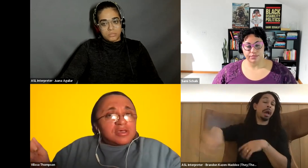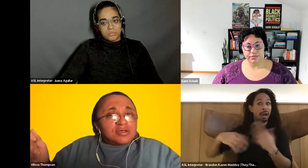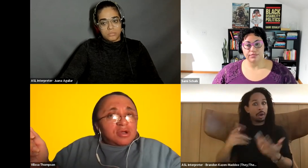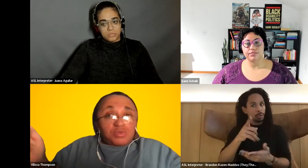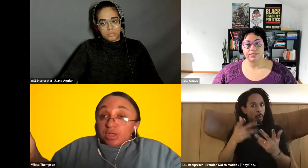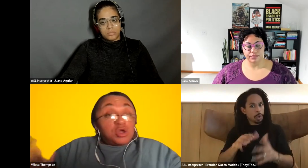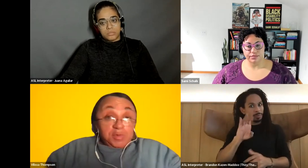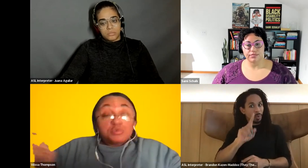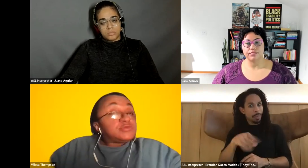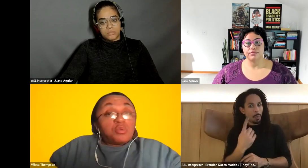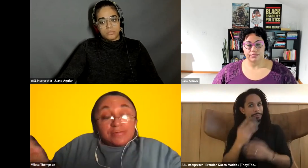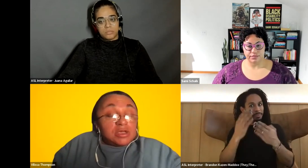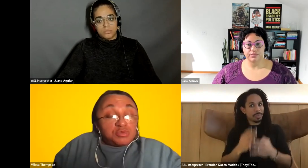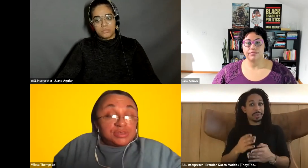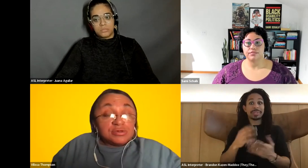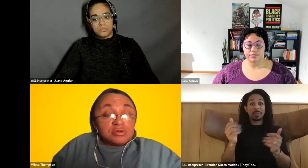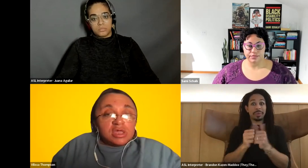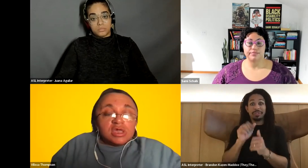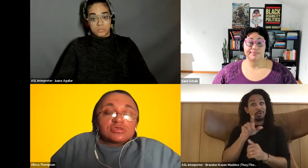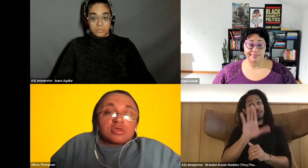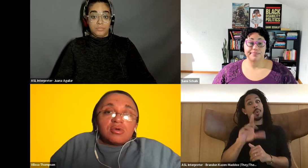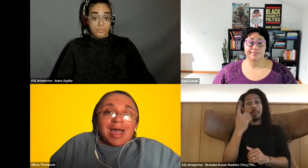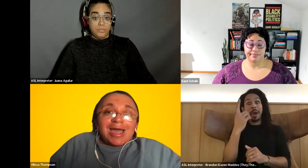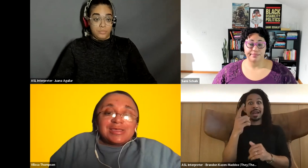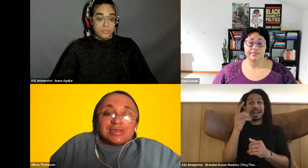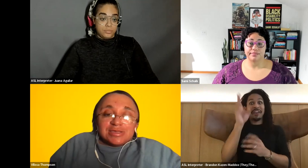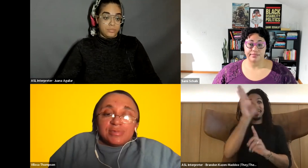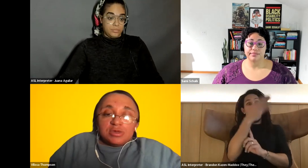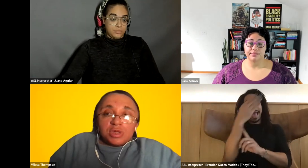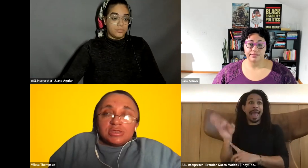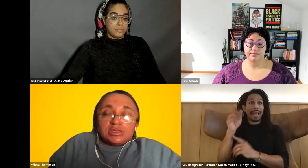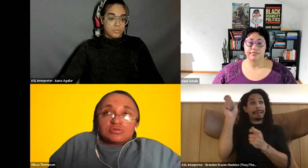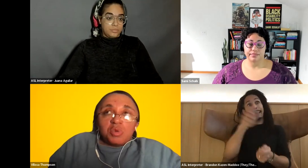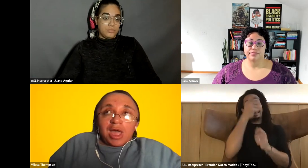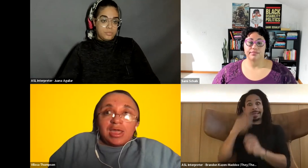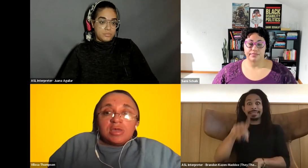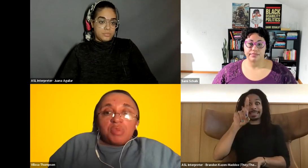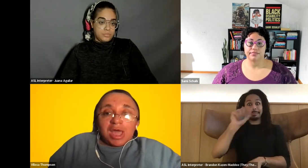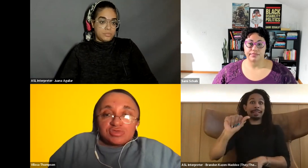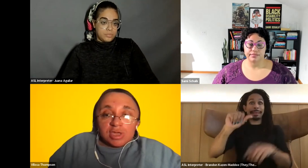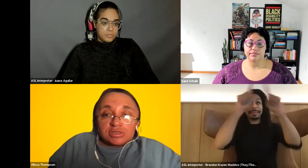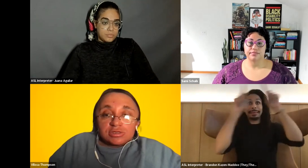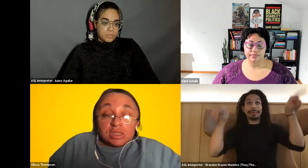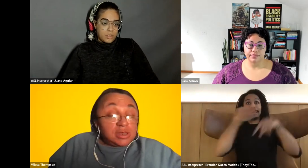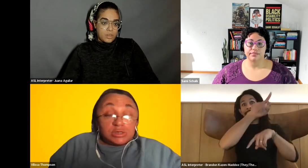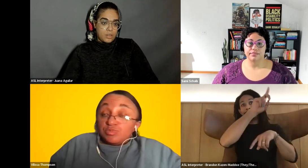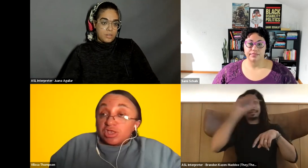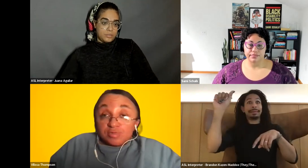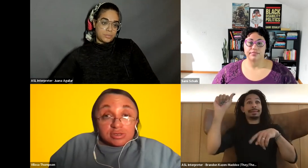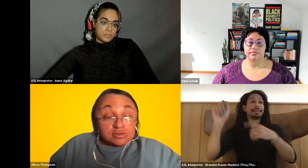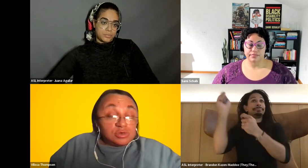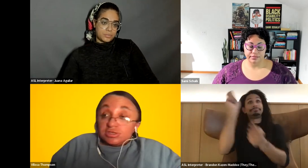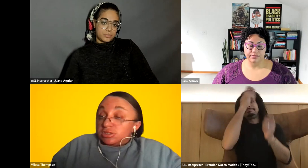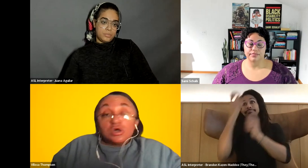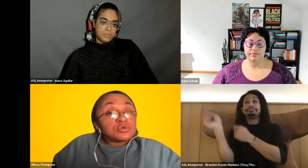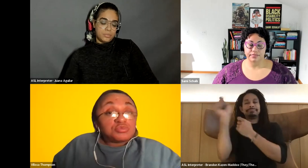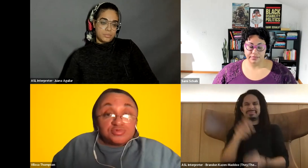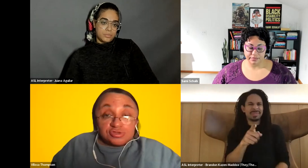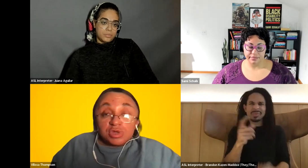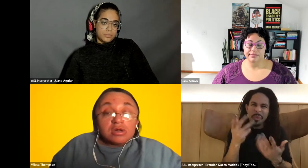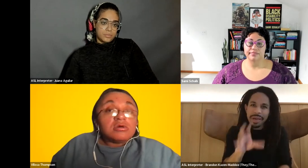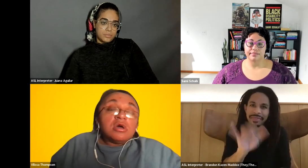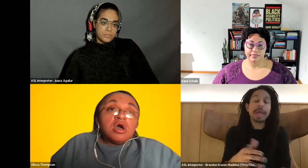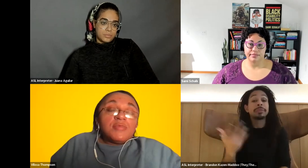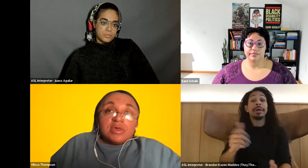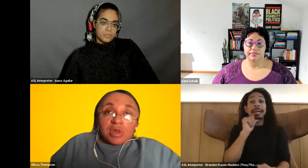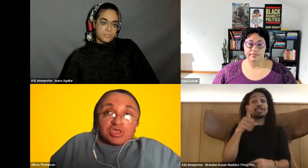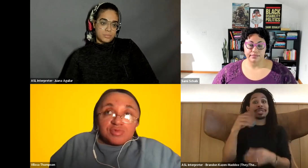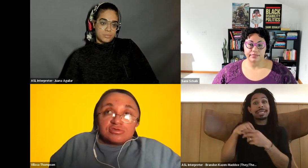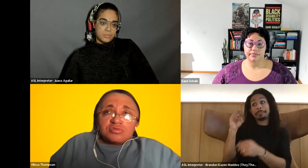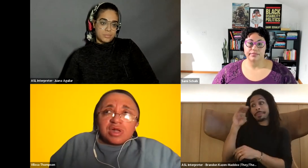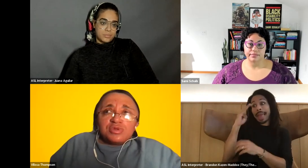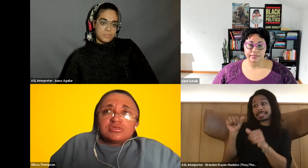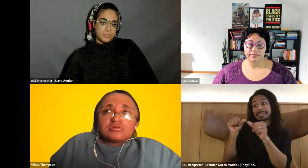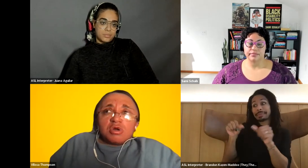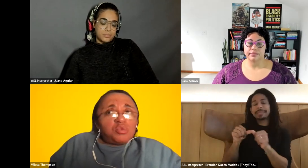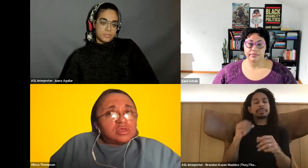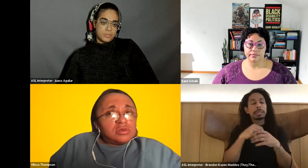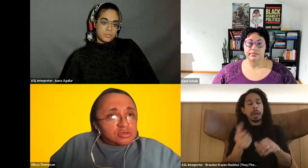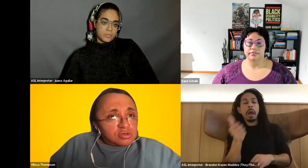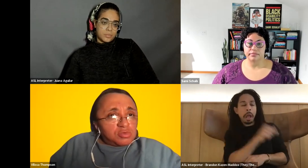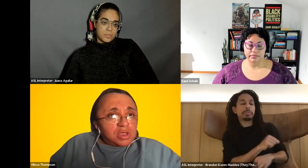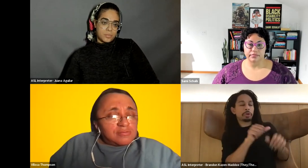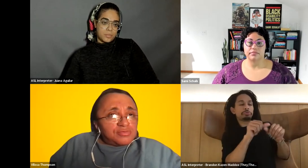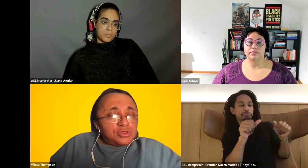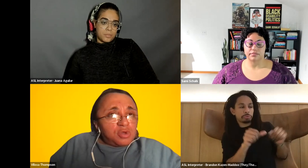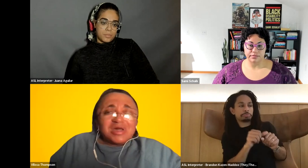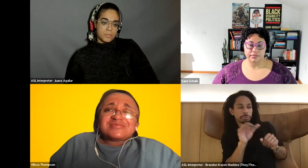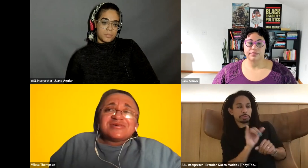Vilissa Thompson: you know, when there are people who should be waving there with you. So I get in many ways. Why, in black spaces, and not just black spaces. You know. It's in other groups as well, but in black spaces. Why, we don't want to look a certain way, you know, but